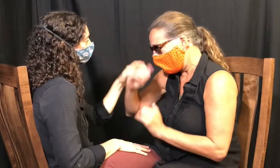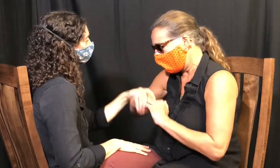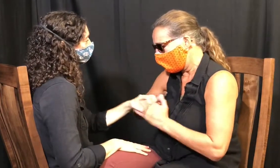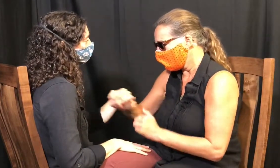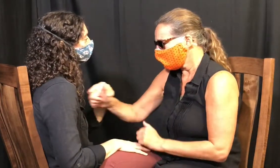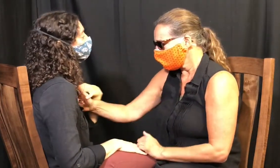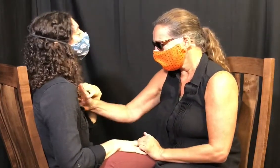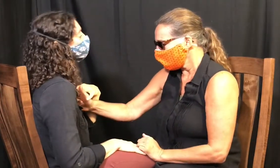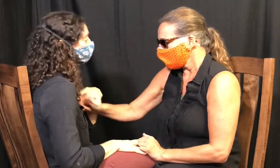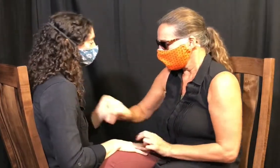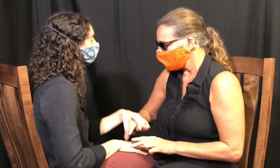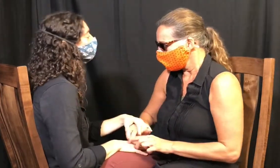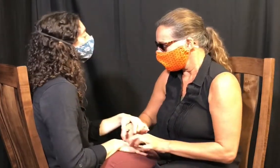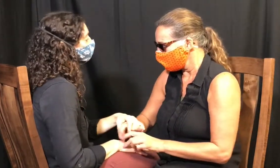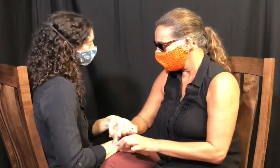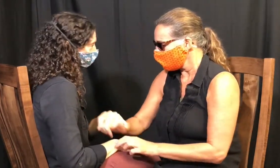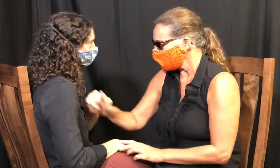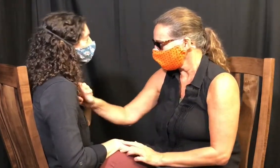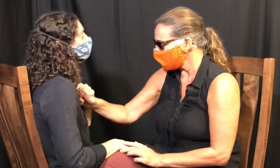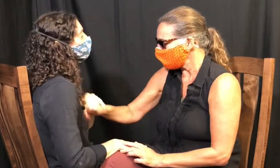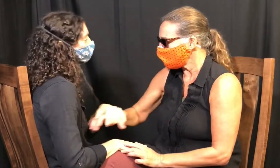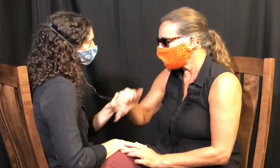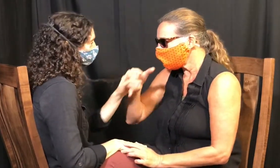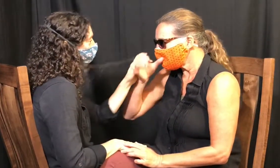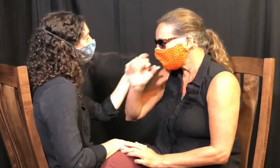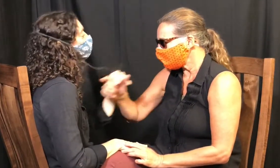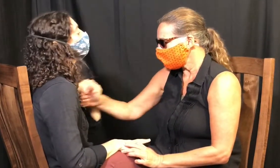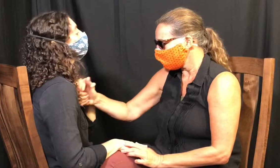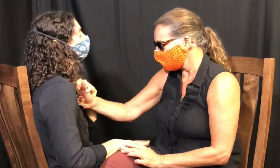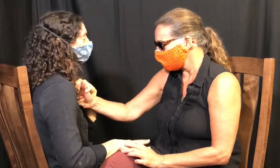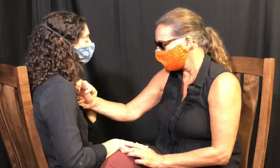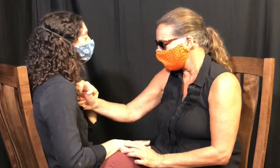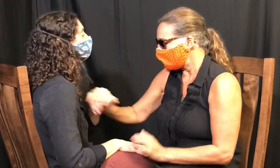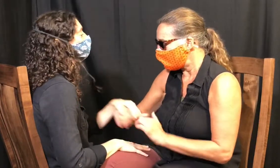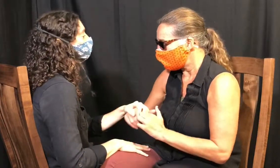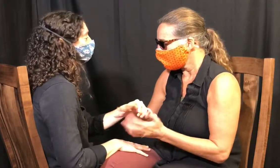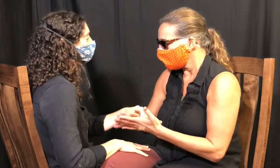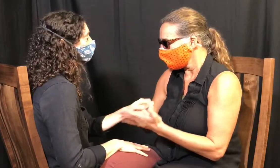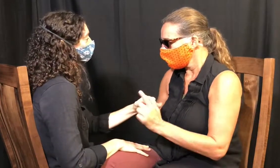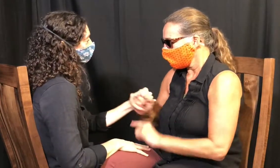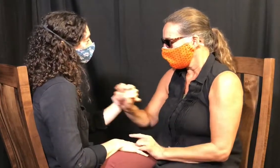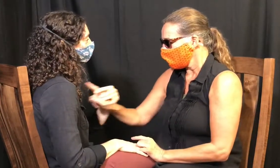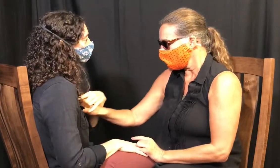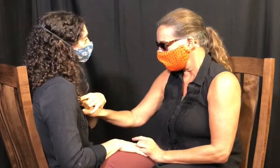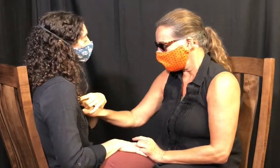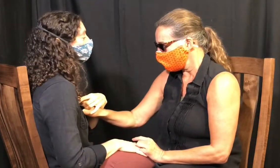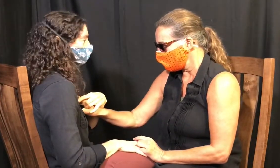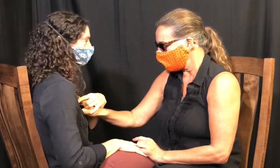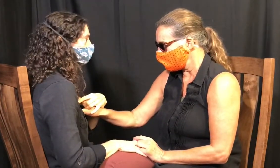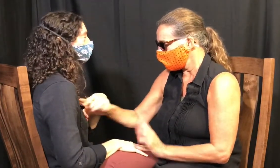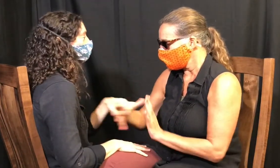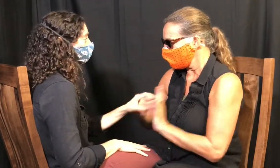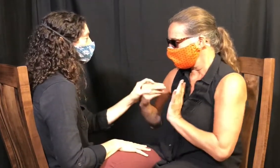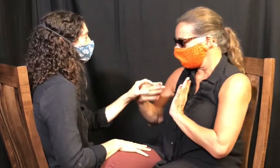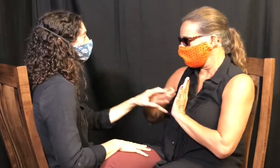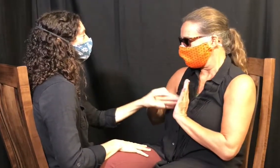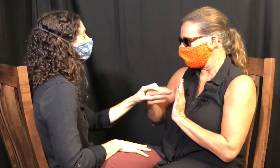because they have learned to do so while in co-presence. They will recognize which lever to press through tactile recognition, having touched it when we got water together.